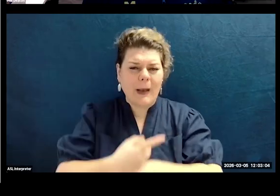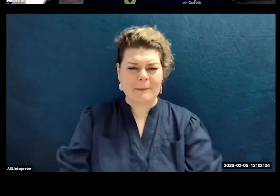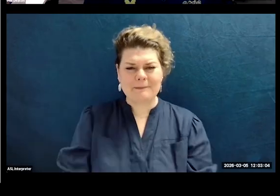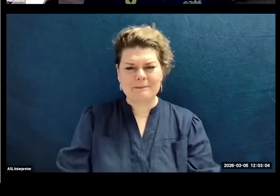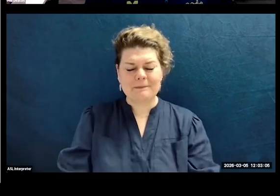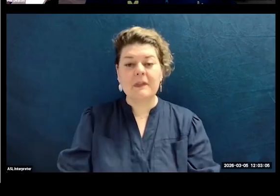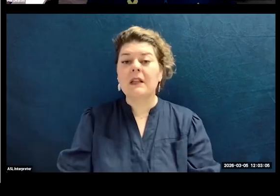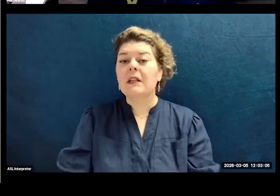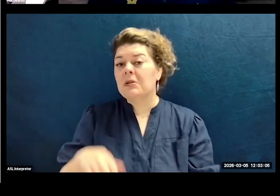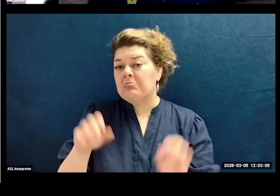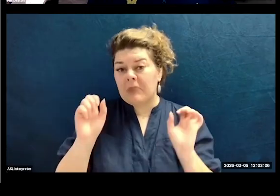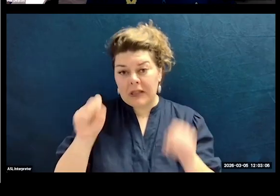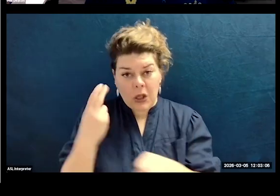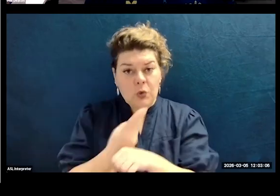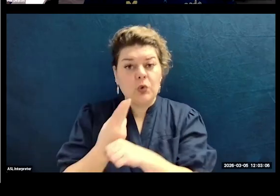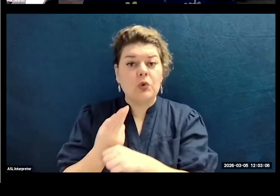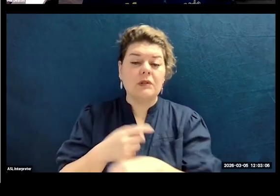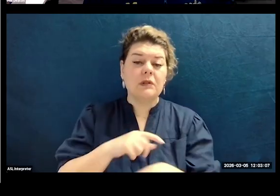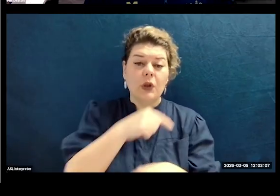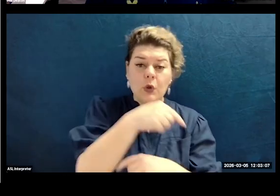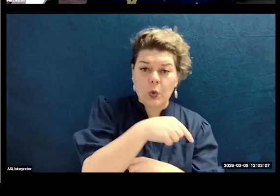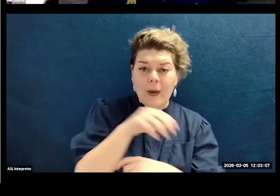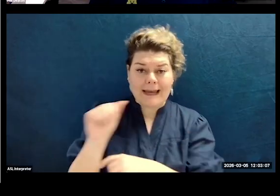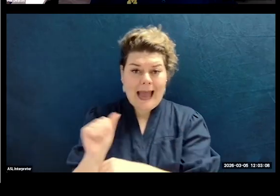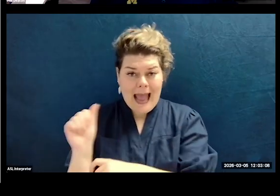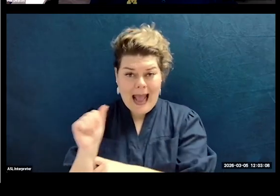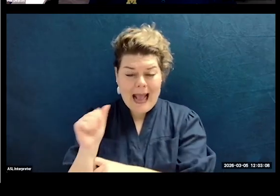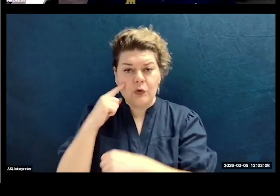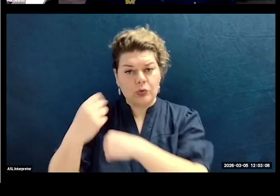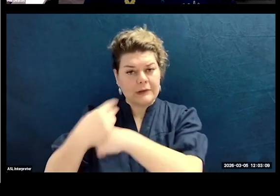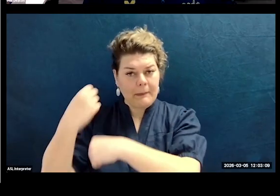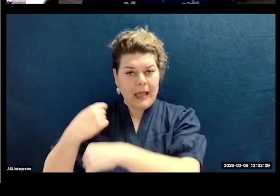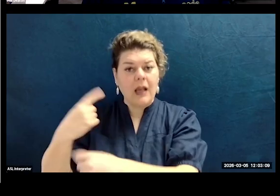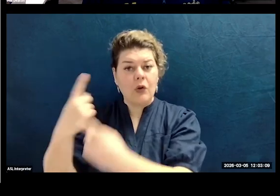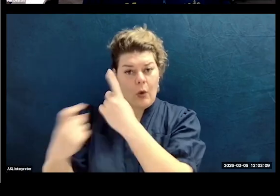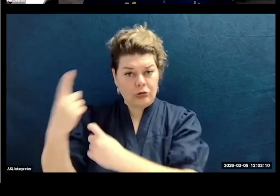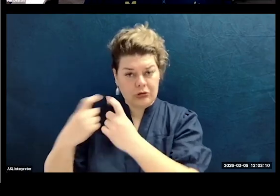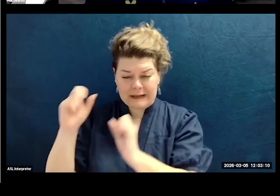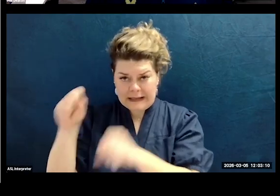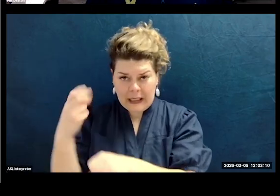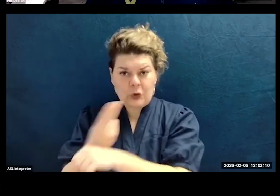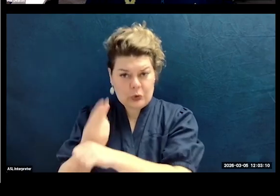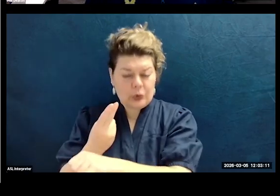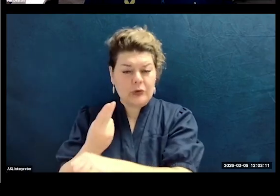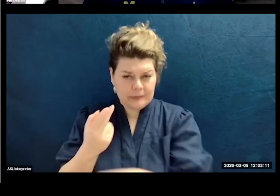So folks are welcome to use the Question and Answer feature to submit questions that come up as you're engaging with the webinar today.